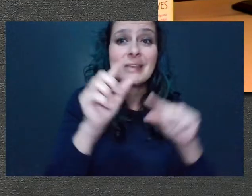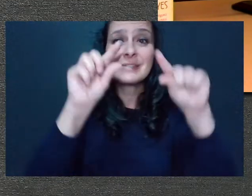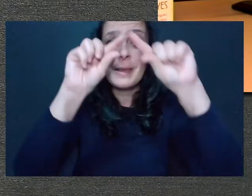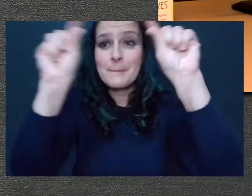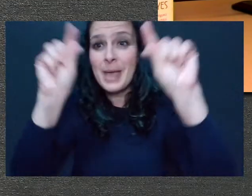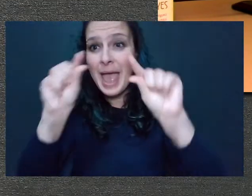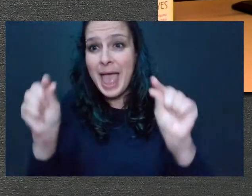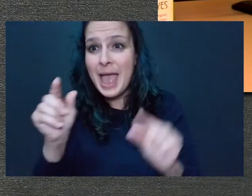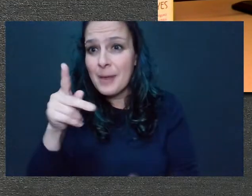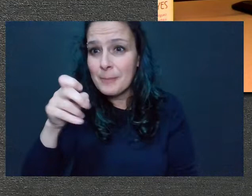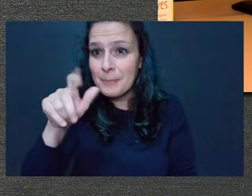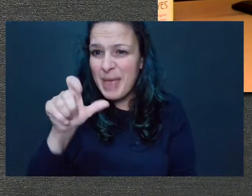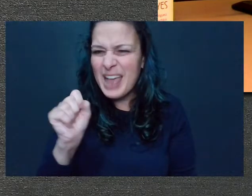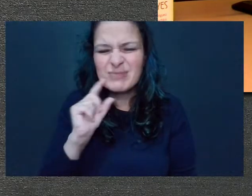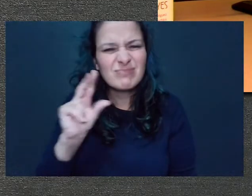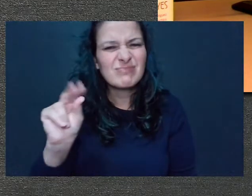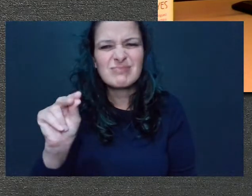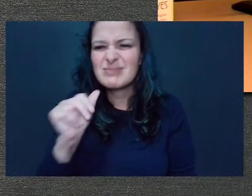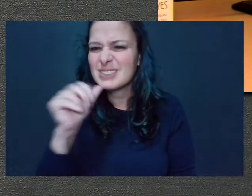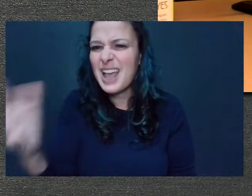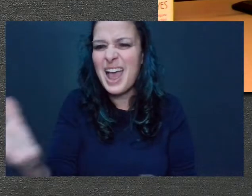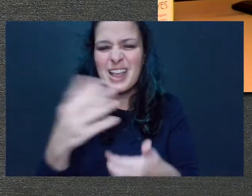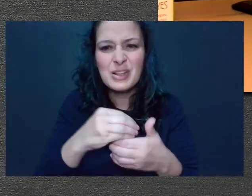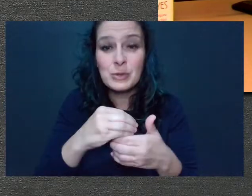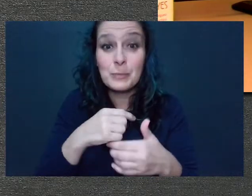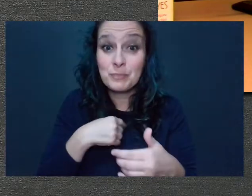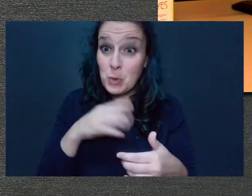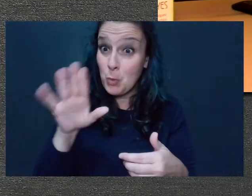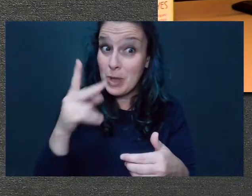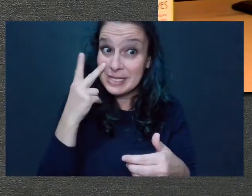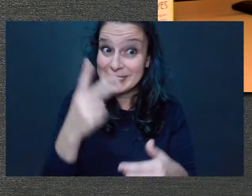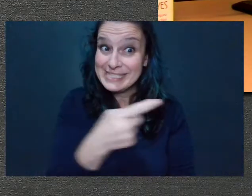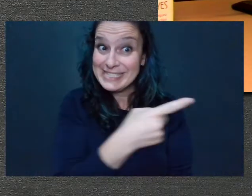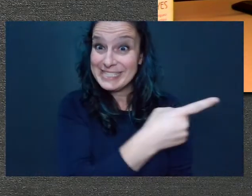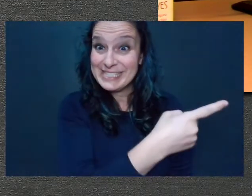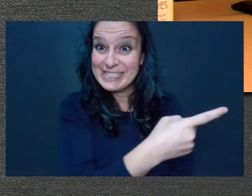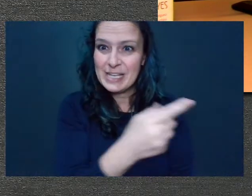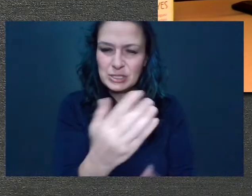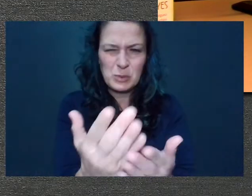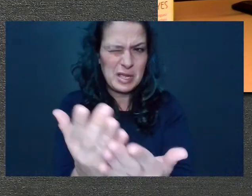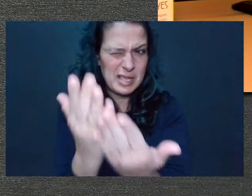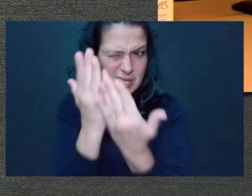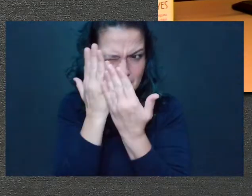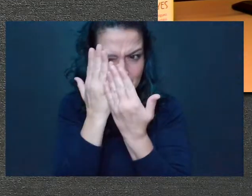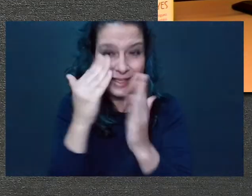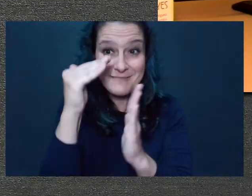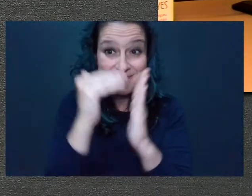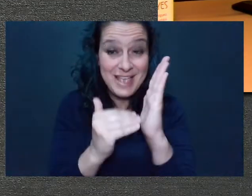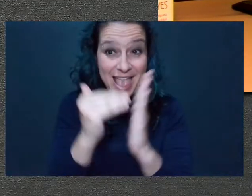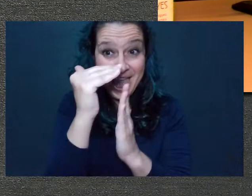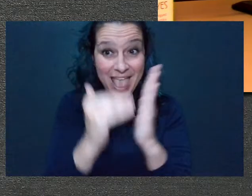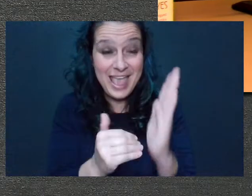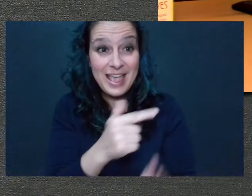She would paint like part of it really, really big. Would you like to see one of her flowers? Right here, look at this.